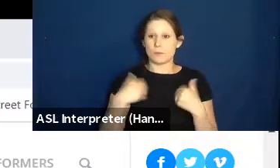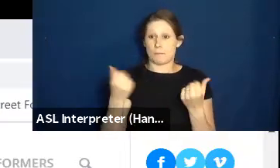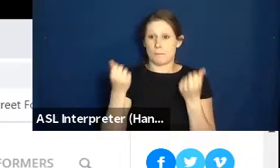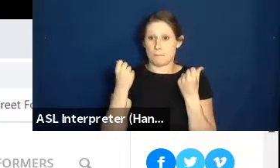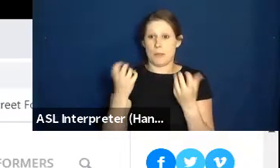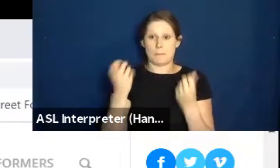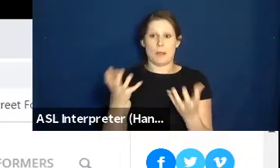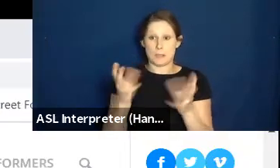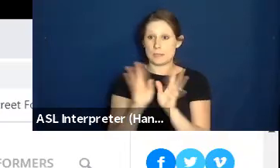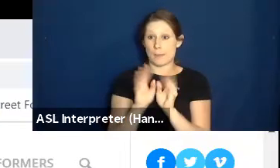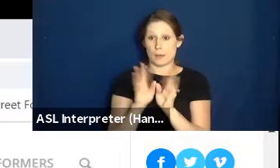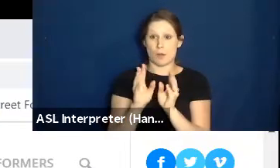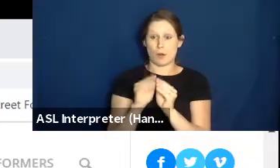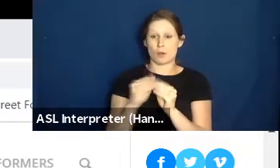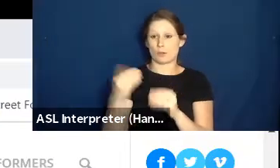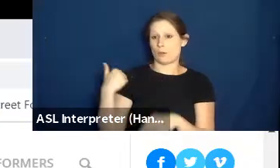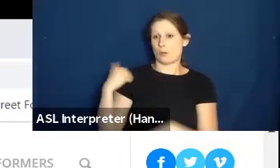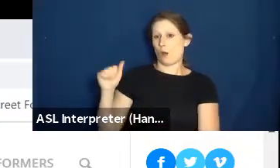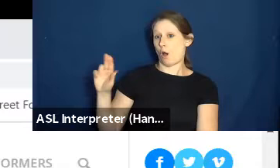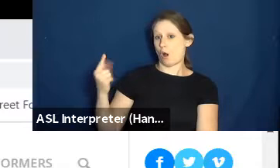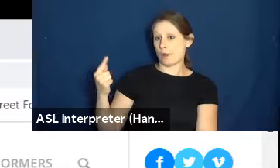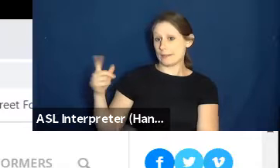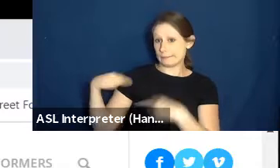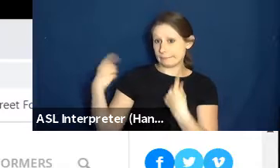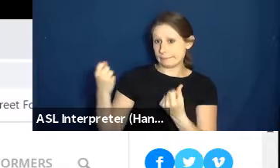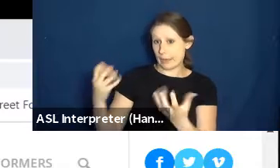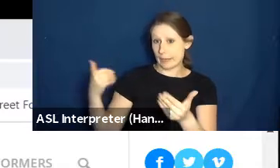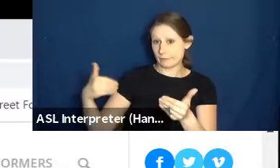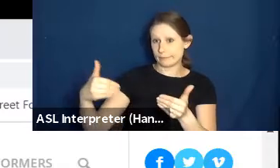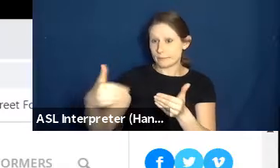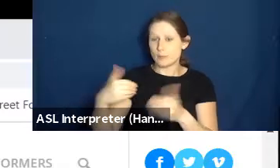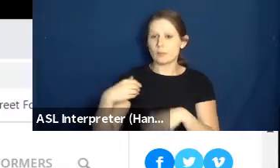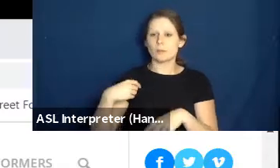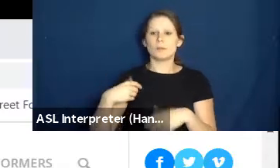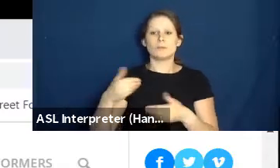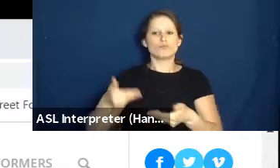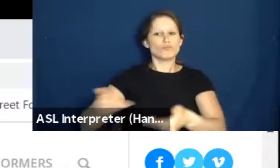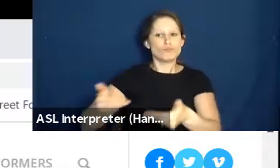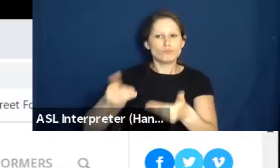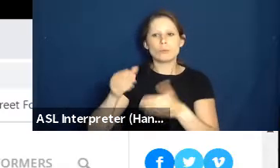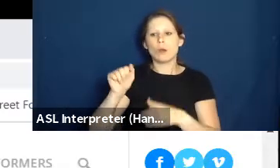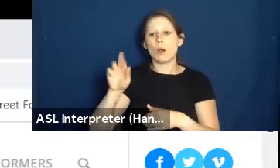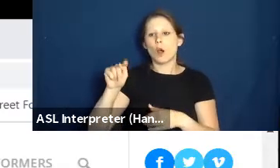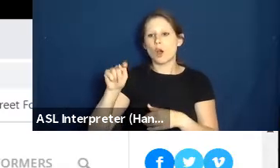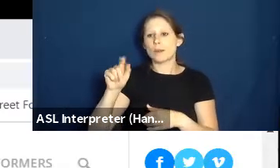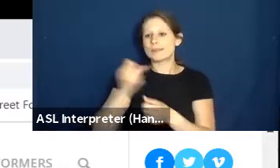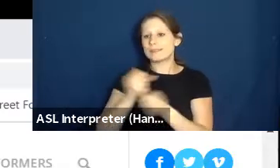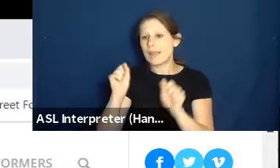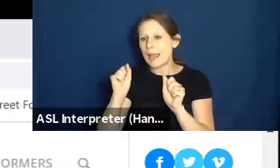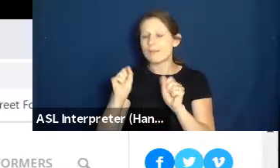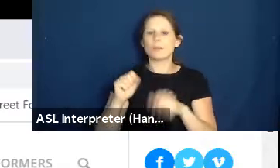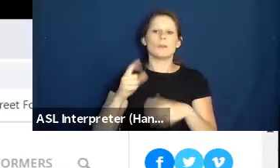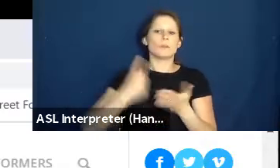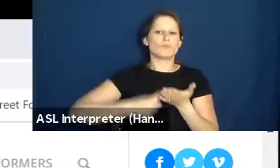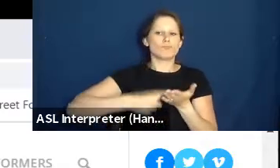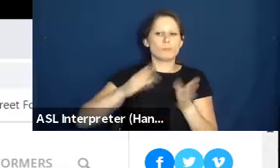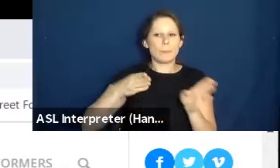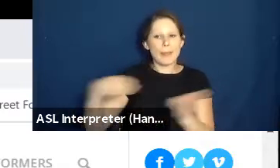since last August. Introducing Missouri ArtSafe, talking about preparing your plan, de-escalation,